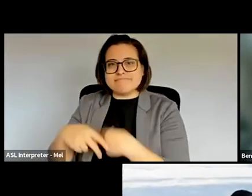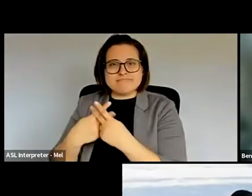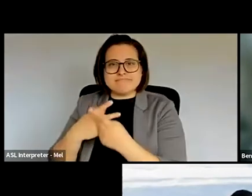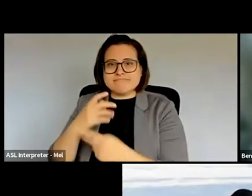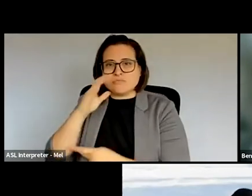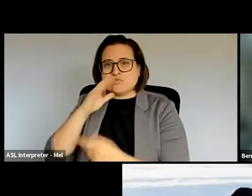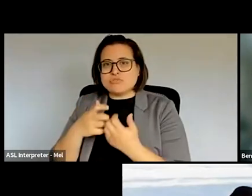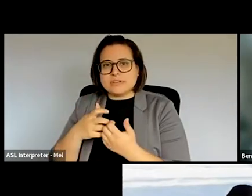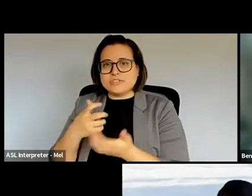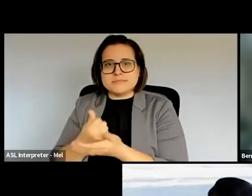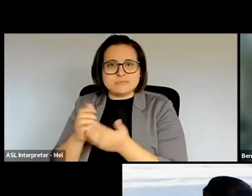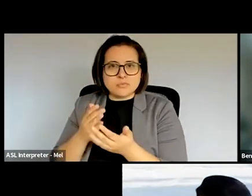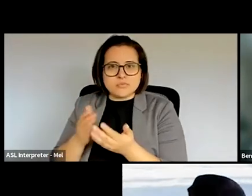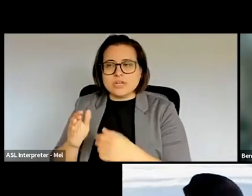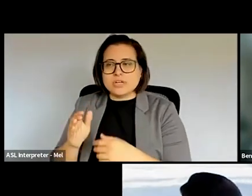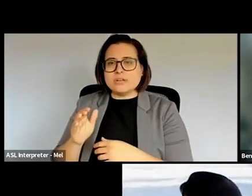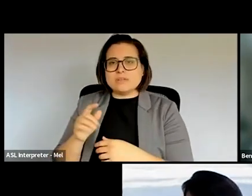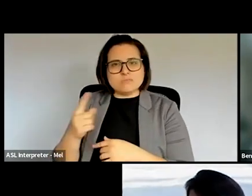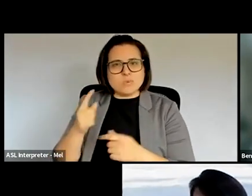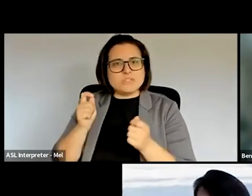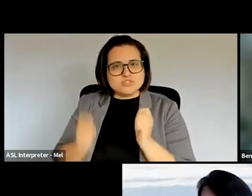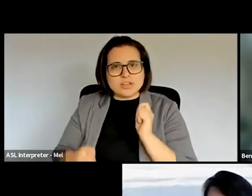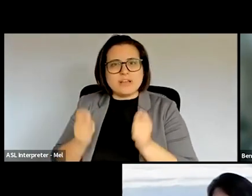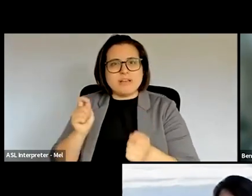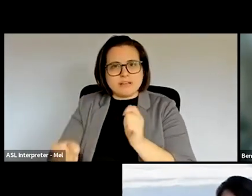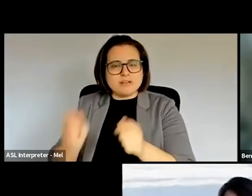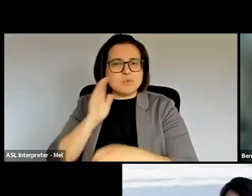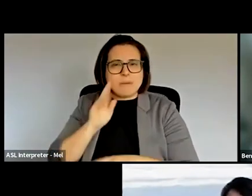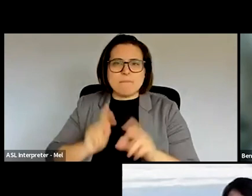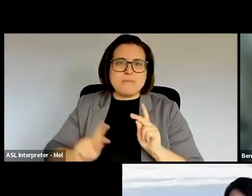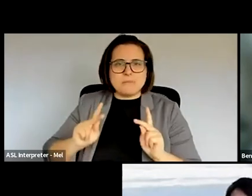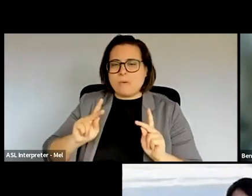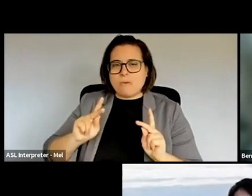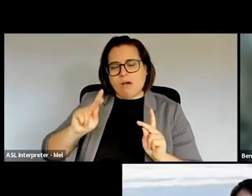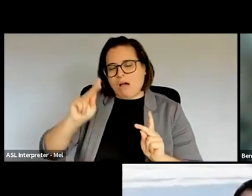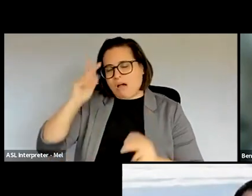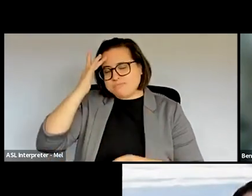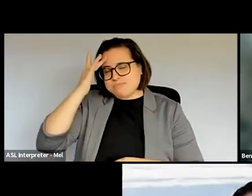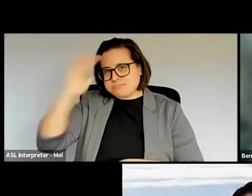whatever that is are going to constantly change. People are ingenious in coming up with new ways